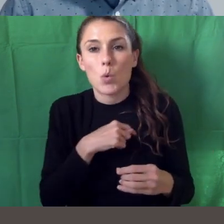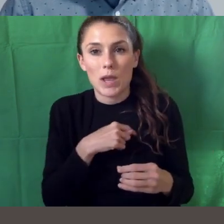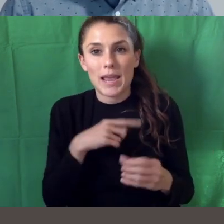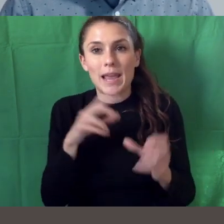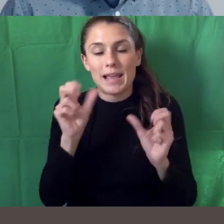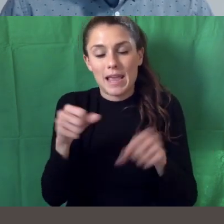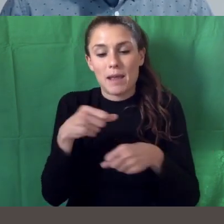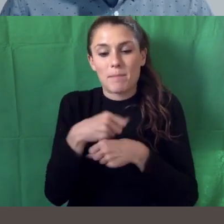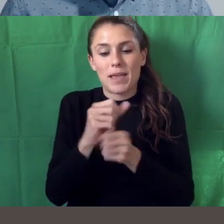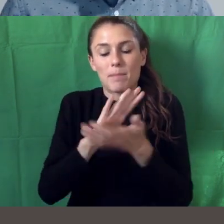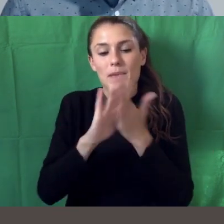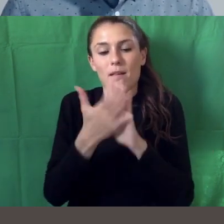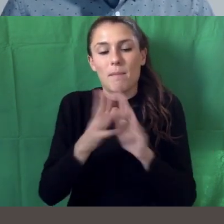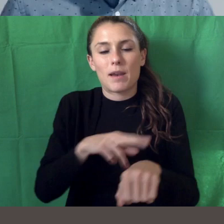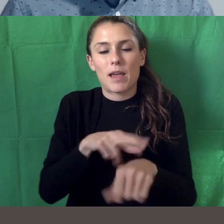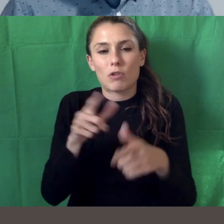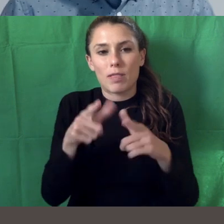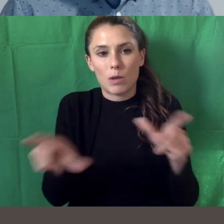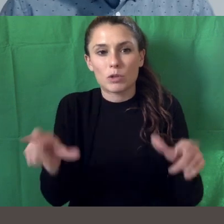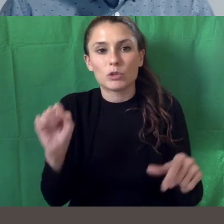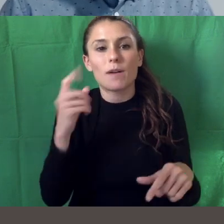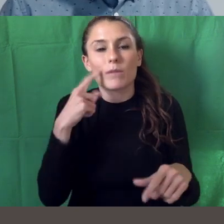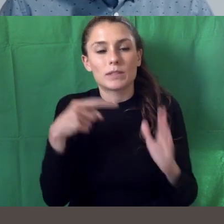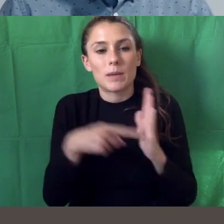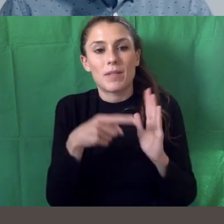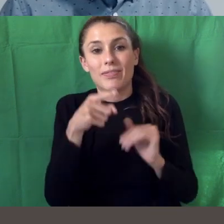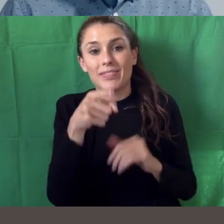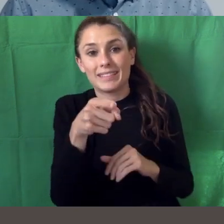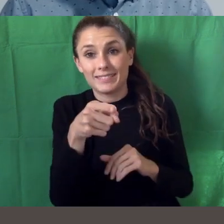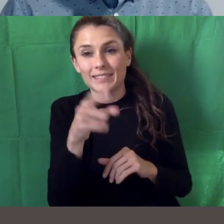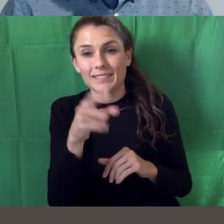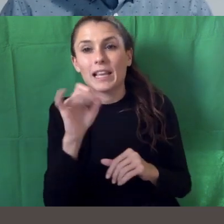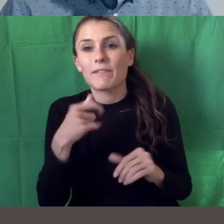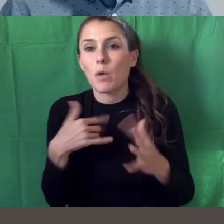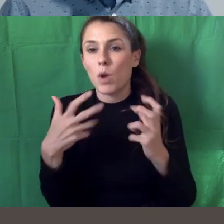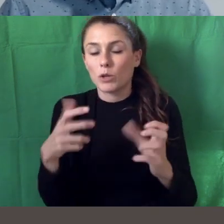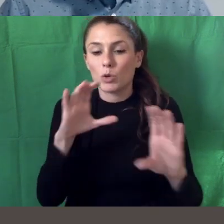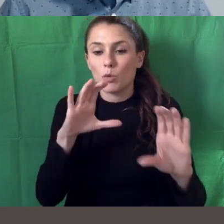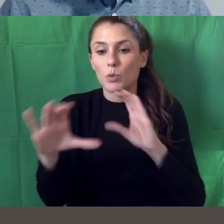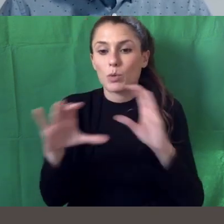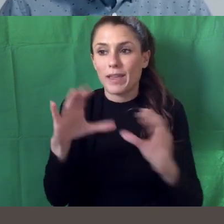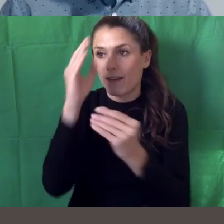So we look at a statement such as this, and if I wanted to communicate this code